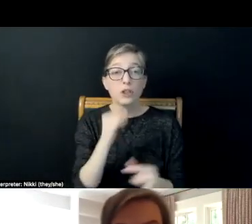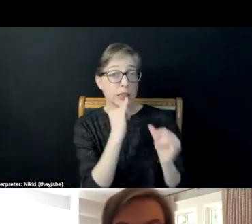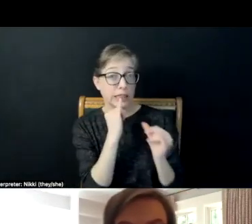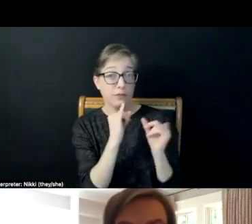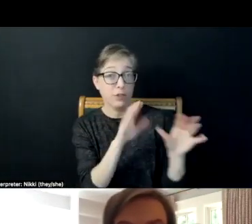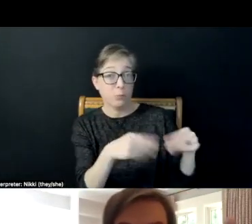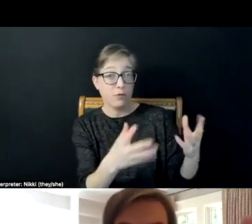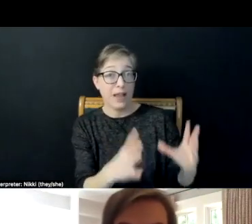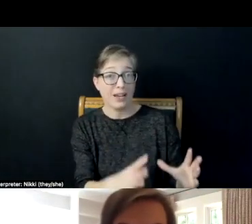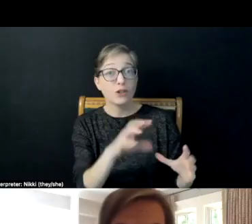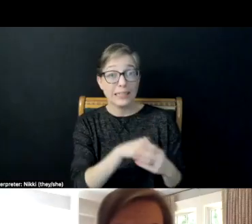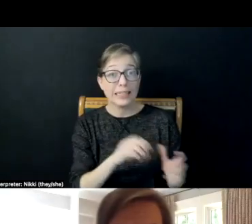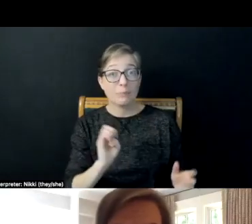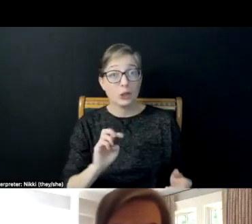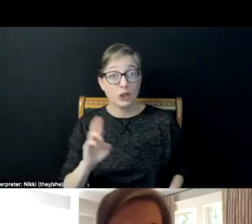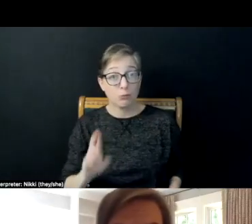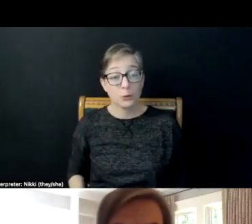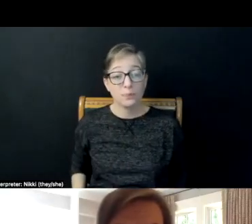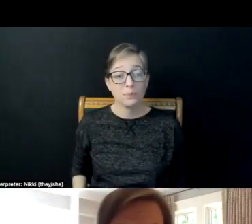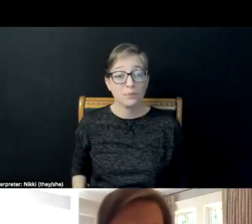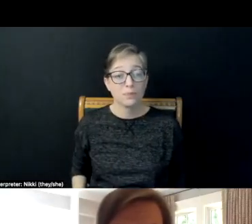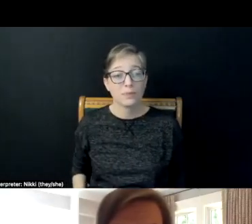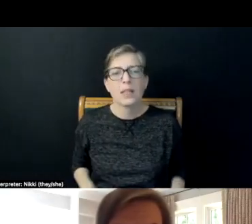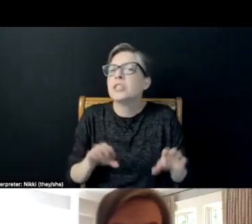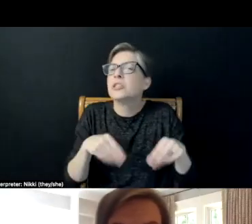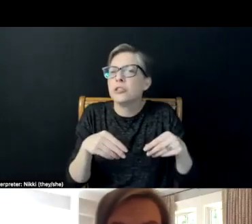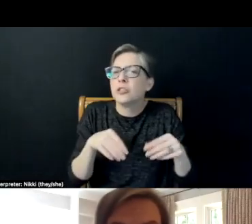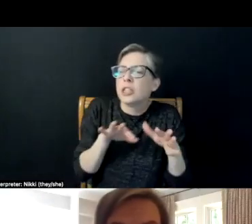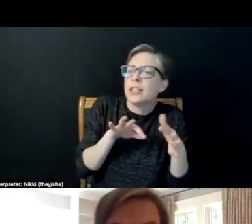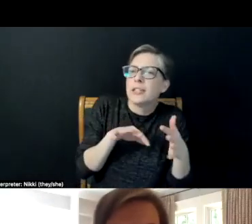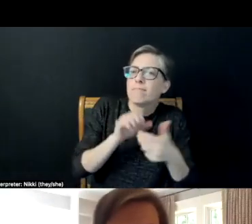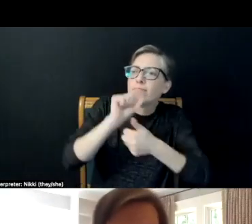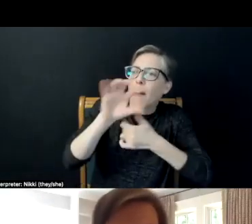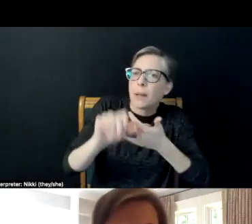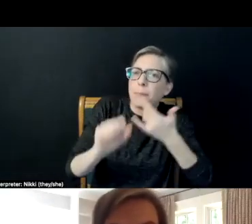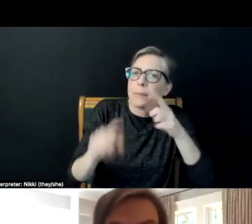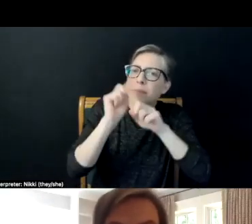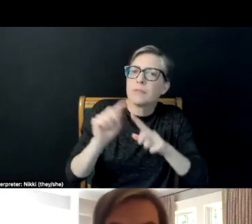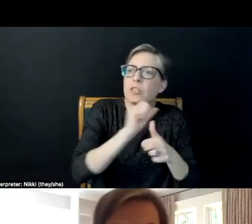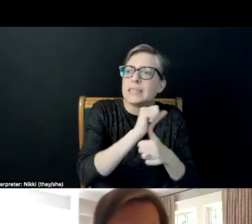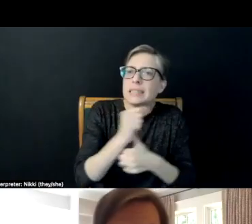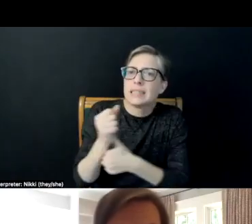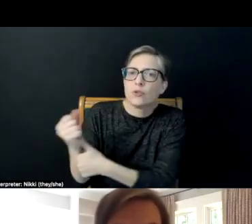a variety of possible scenarios that would come into the emergency room and require resuscitation and intubation.